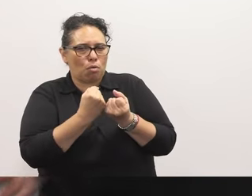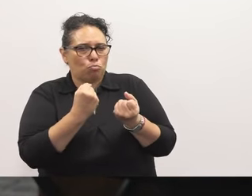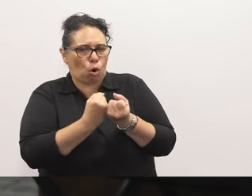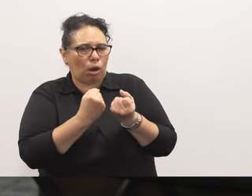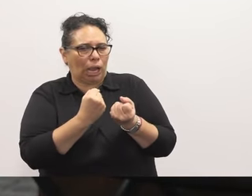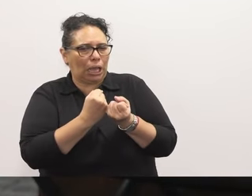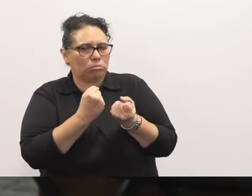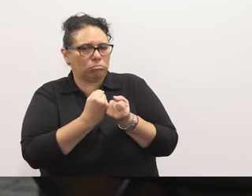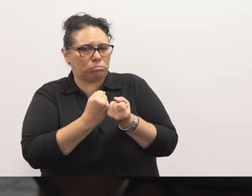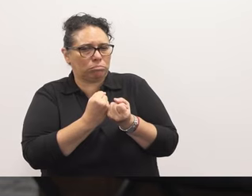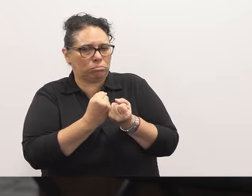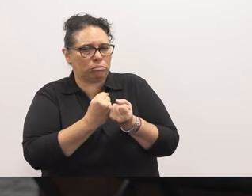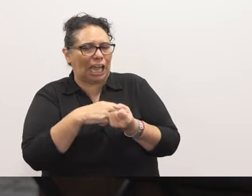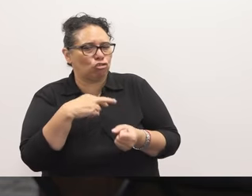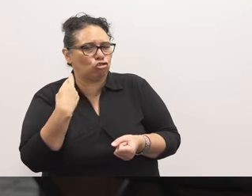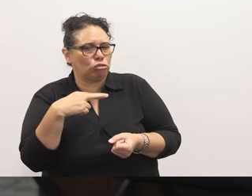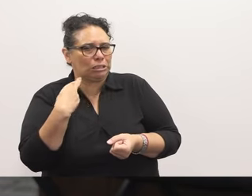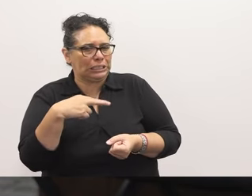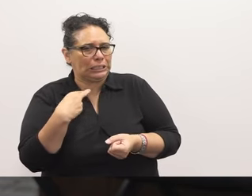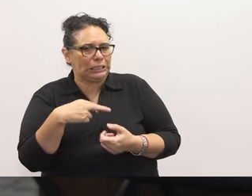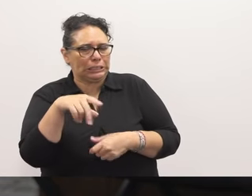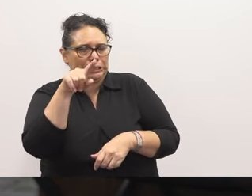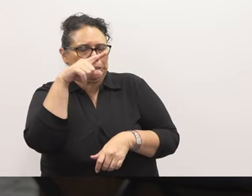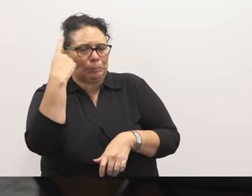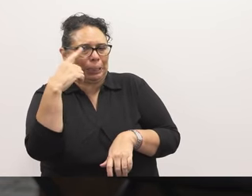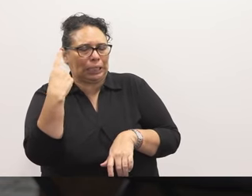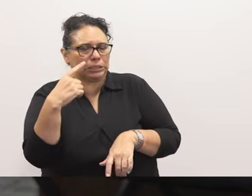and undertone supporting one of our at-risk demographics in our Black students.